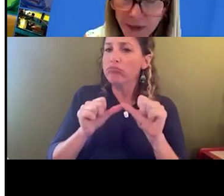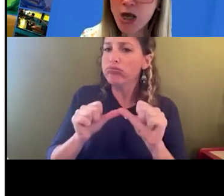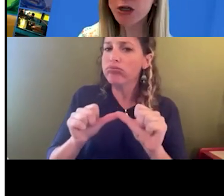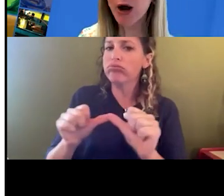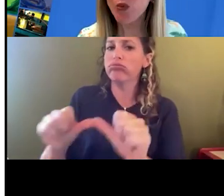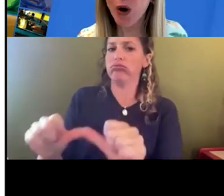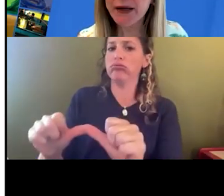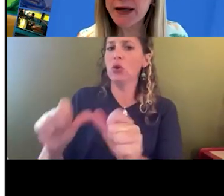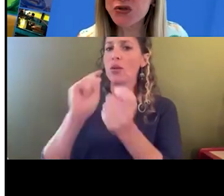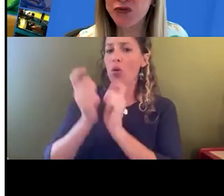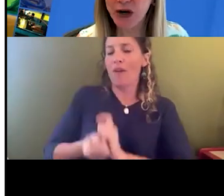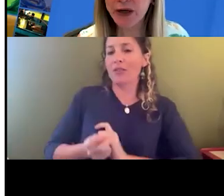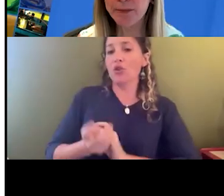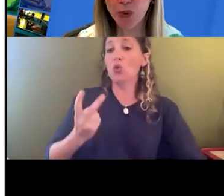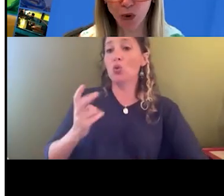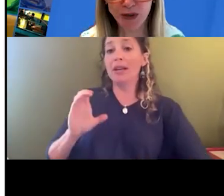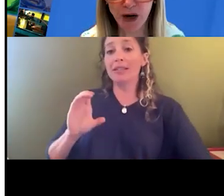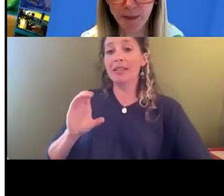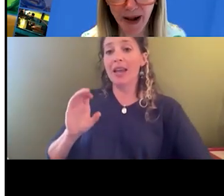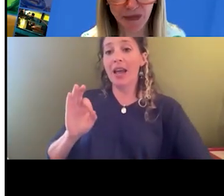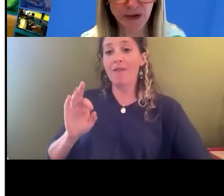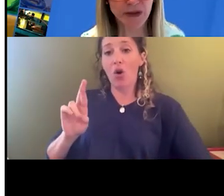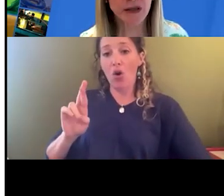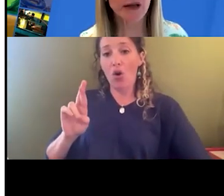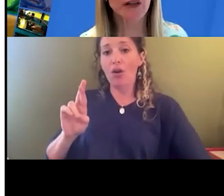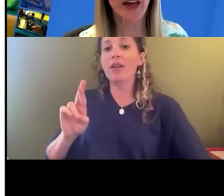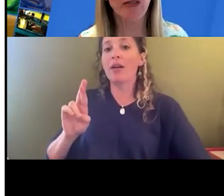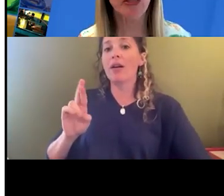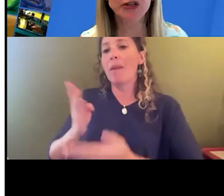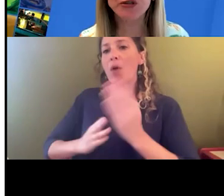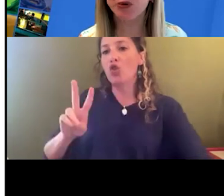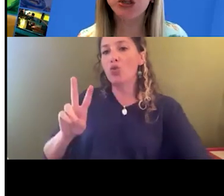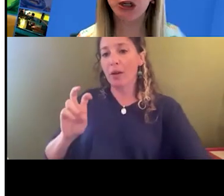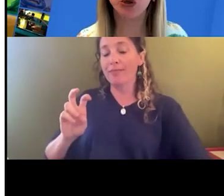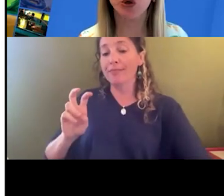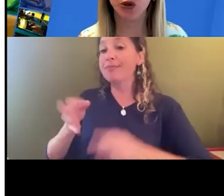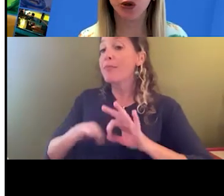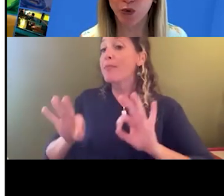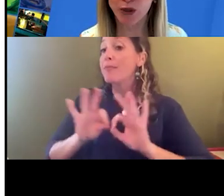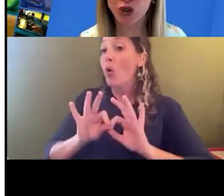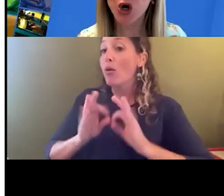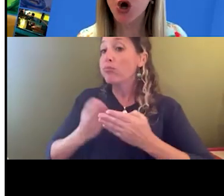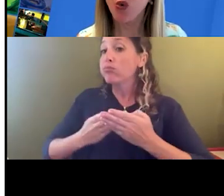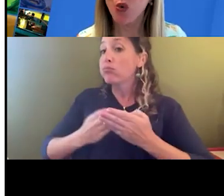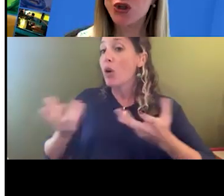Now, what is very important about this is that this particular language was